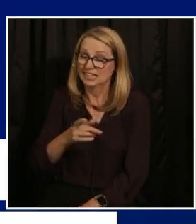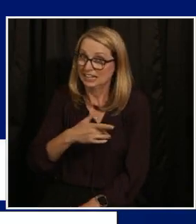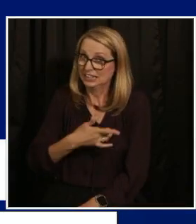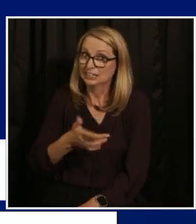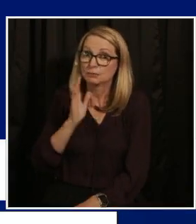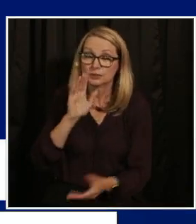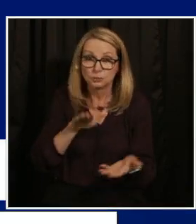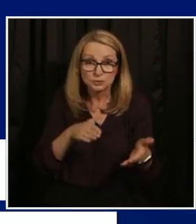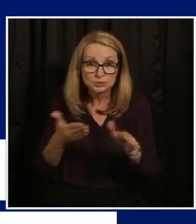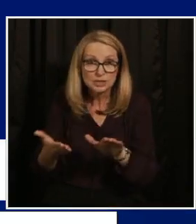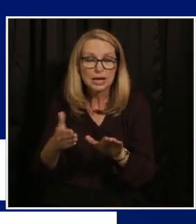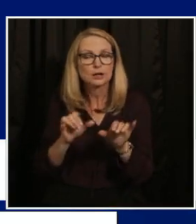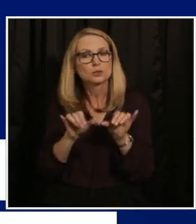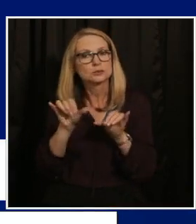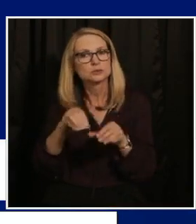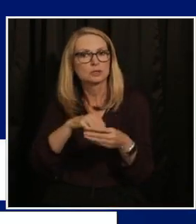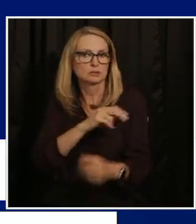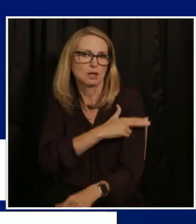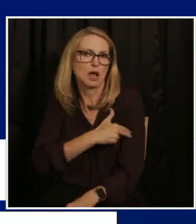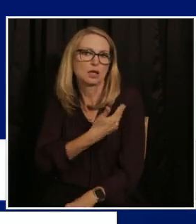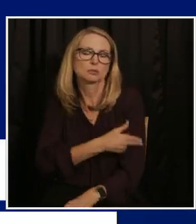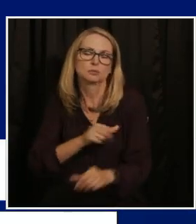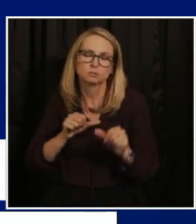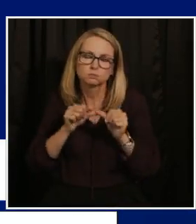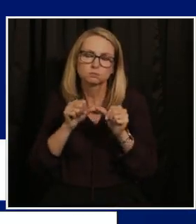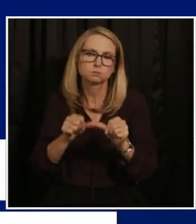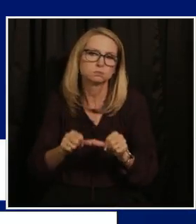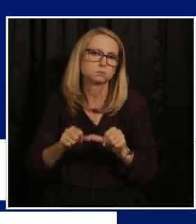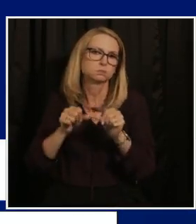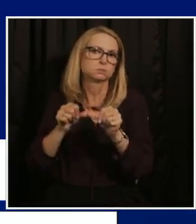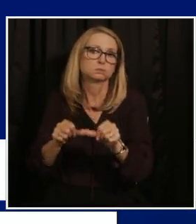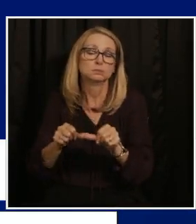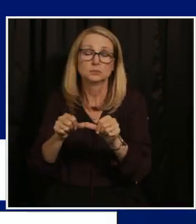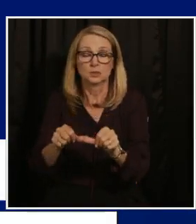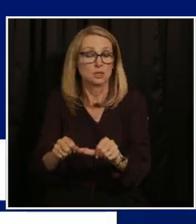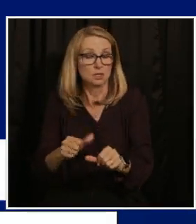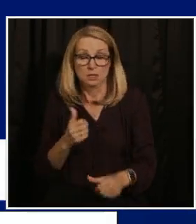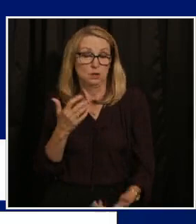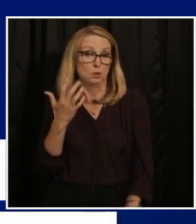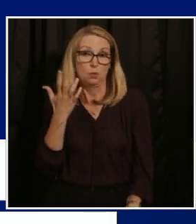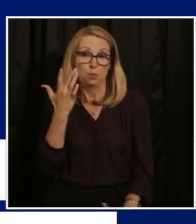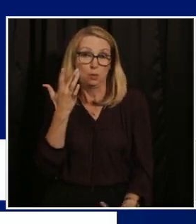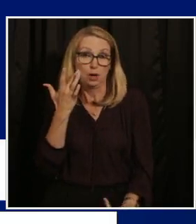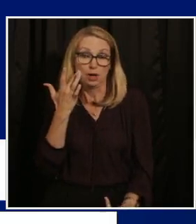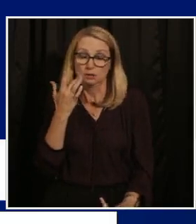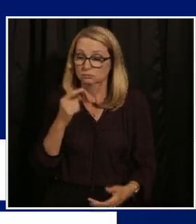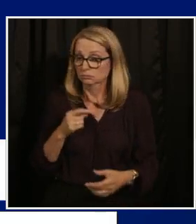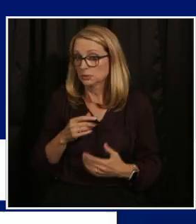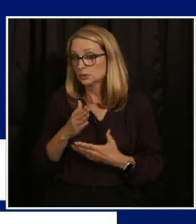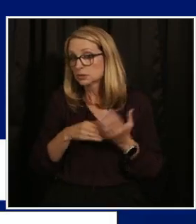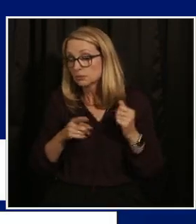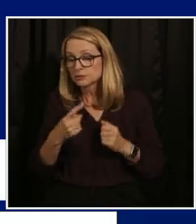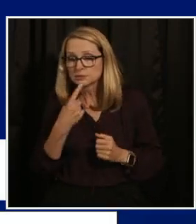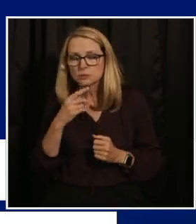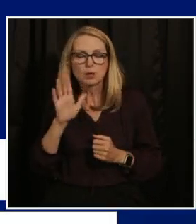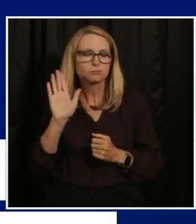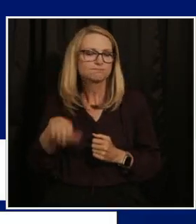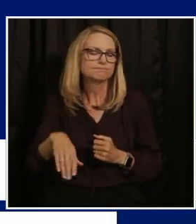simply because uh in some cases they perhaps haven't gotten around to it yet or in other cases